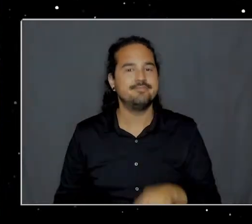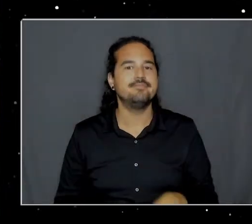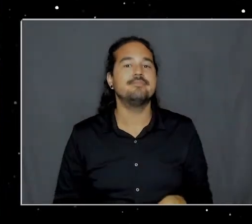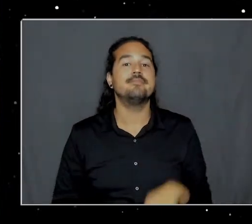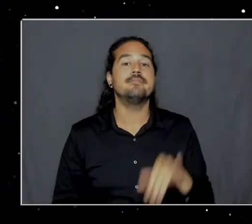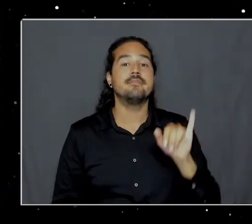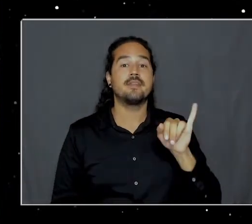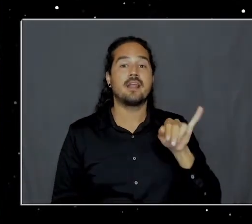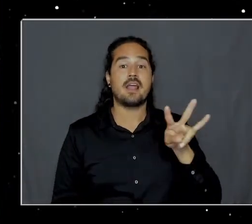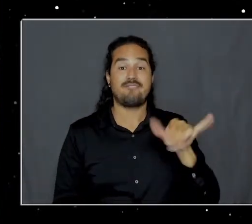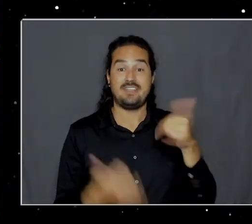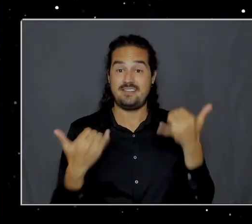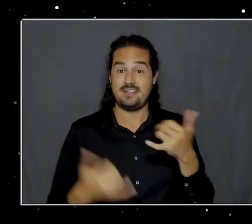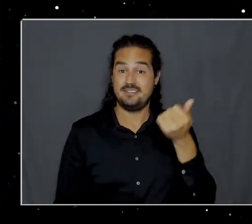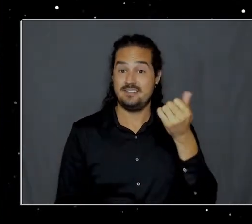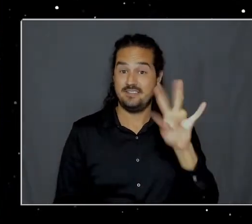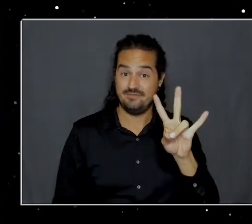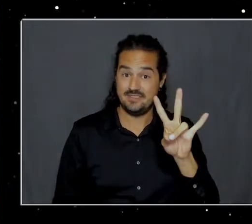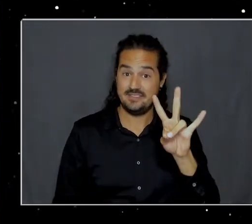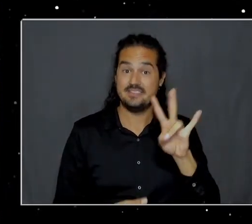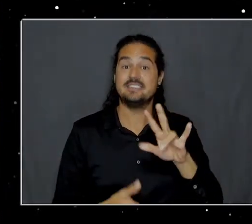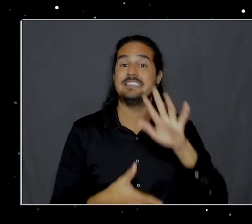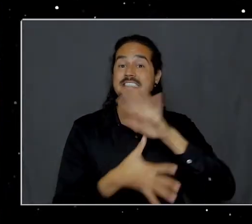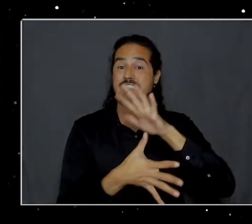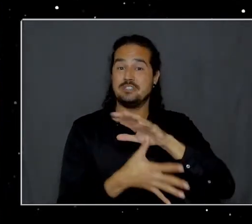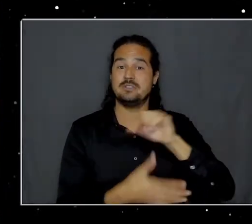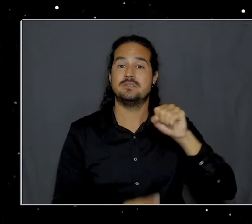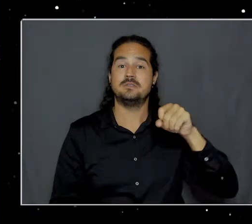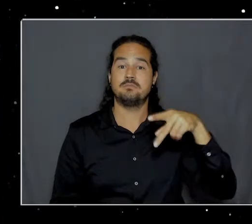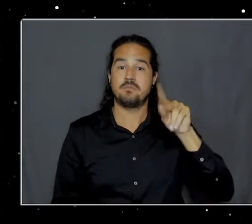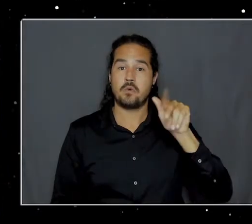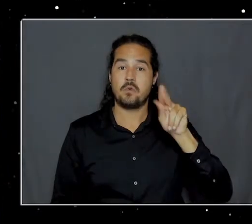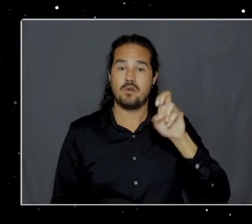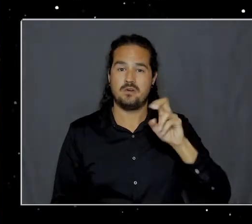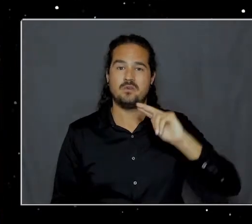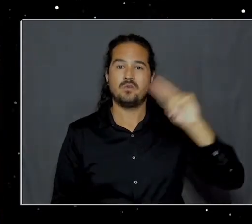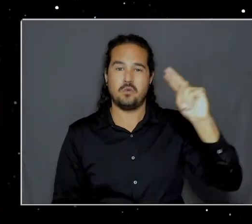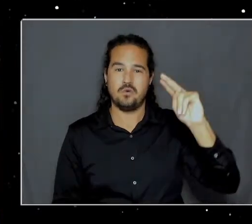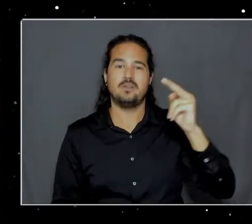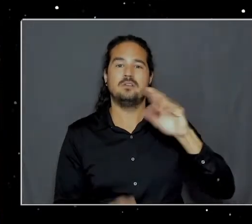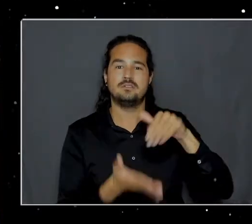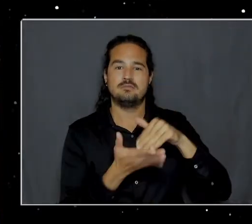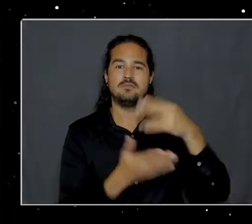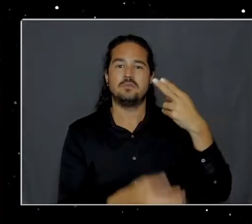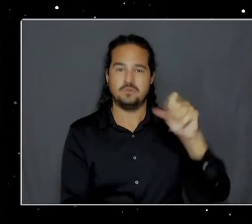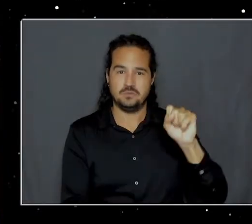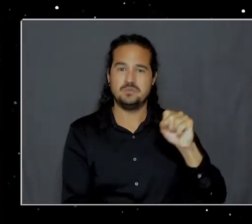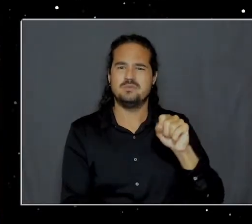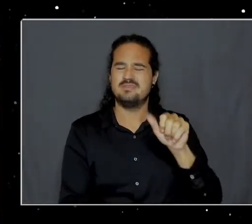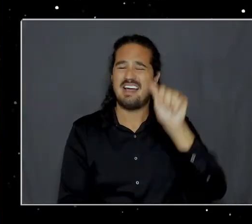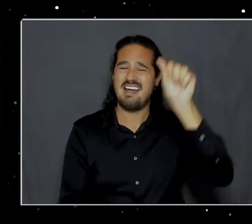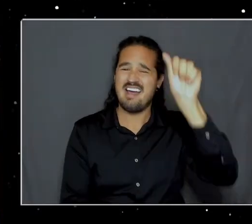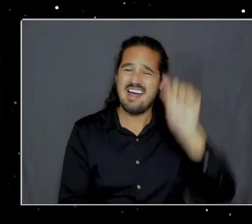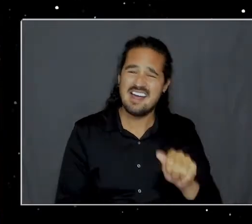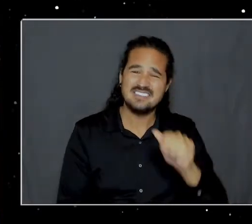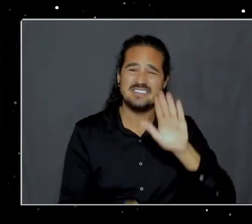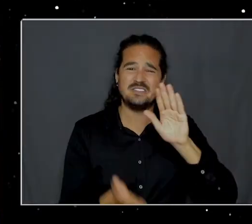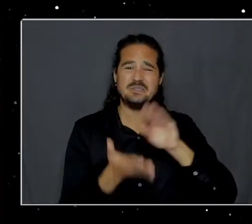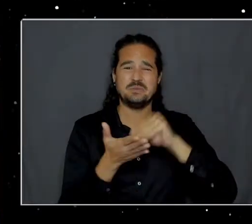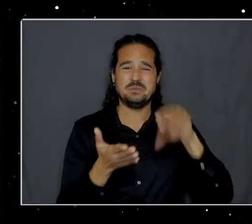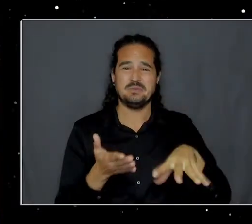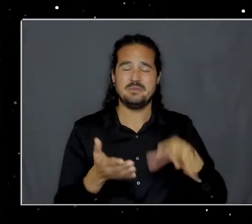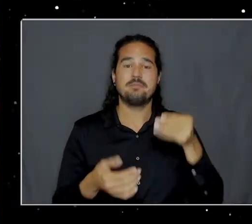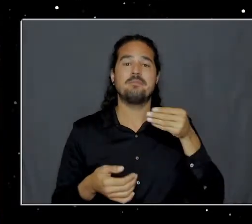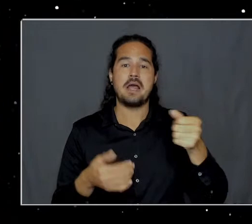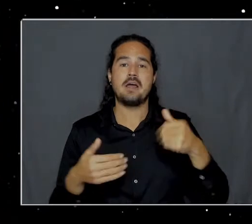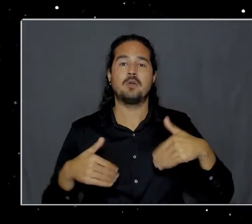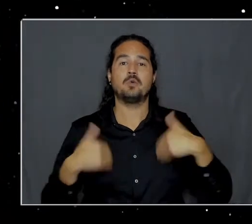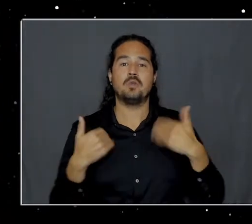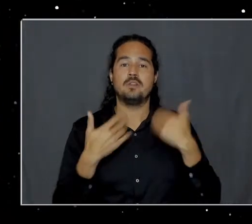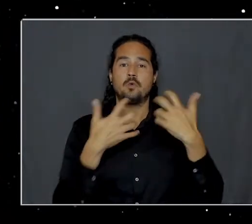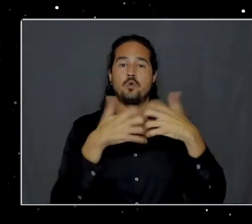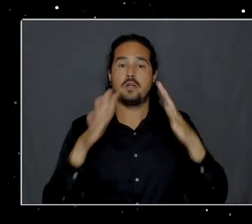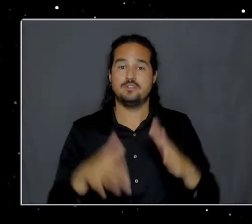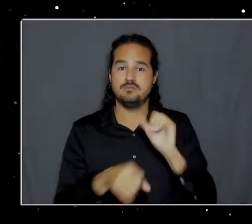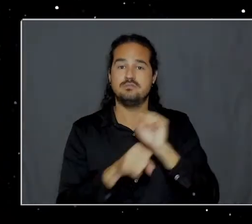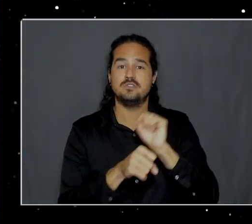NORTH CENTRAL HIGH SCHOOL WHERE